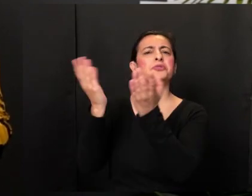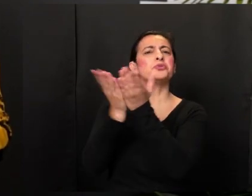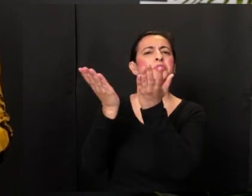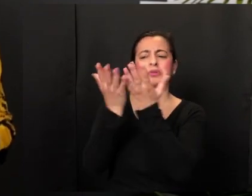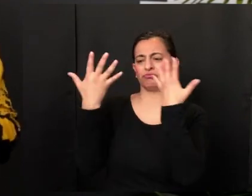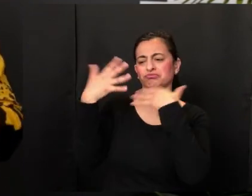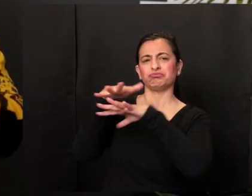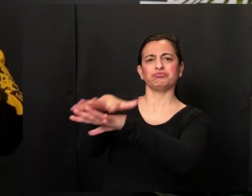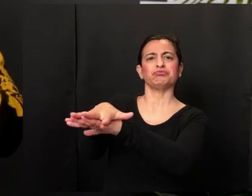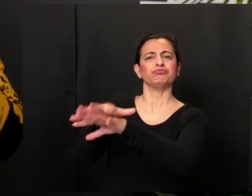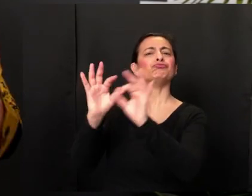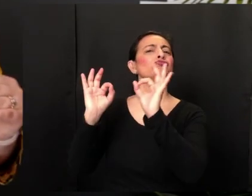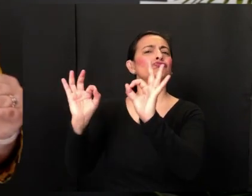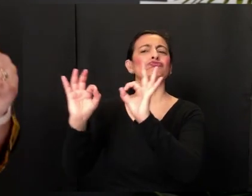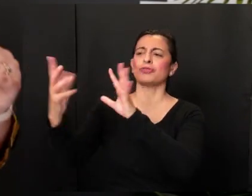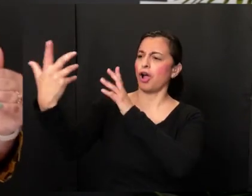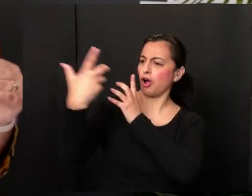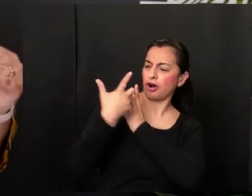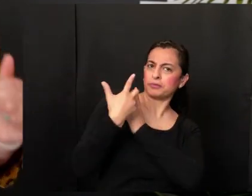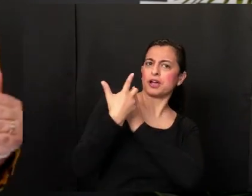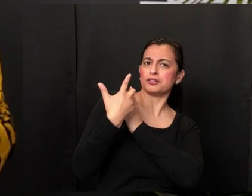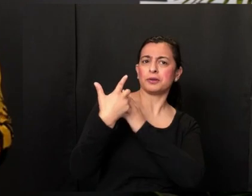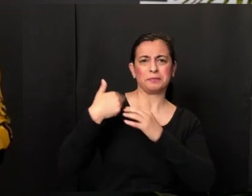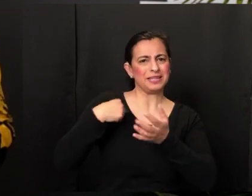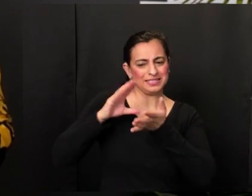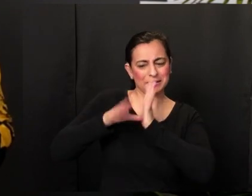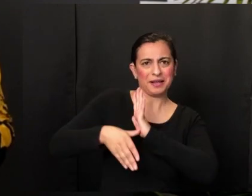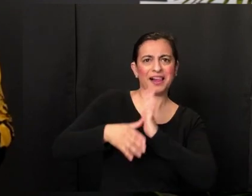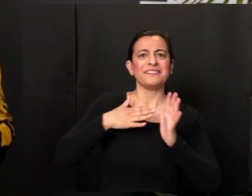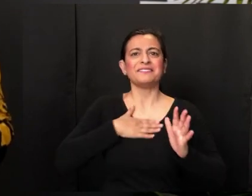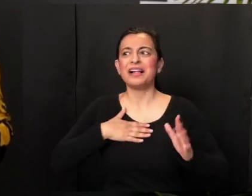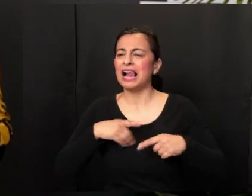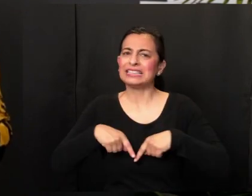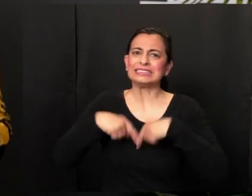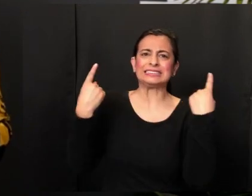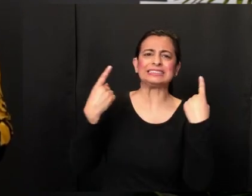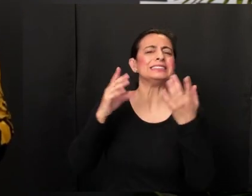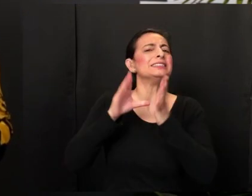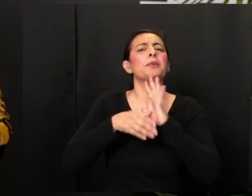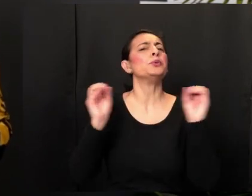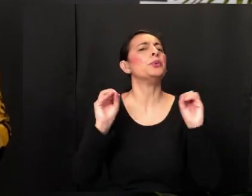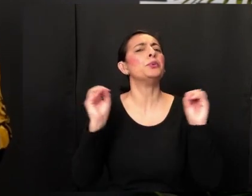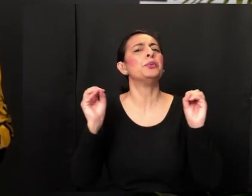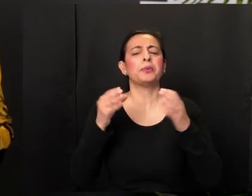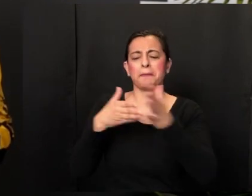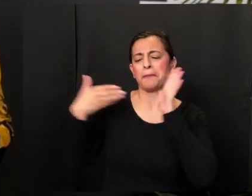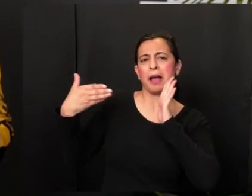I never felt disabled until we moved countries